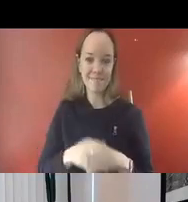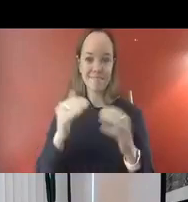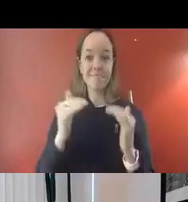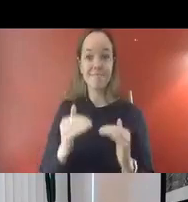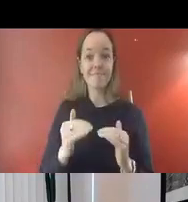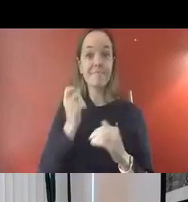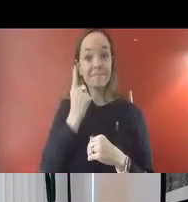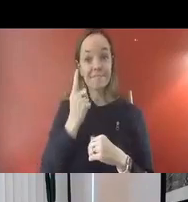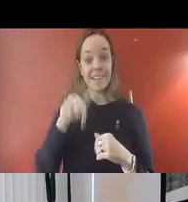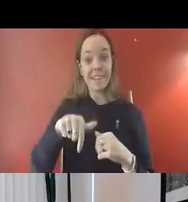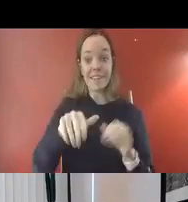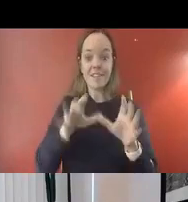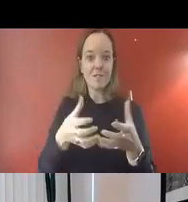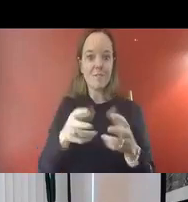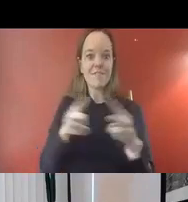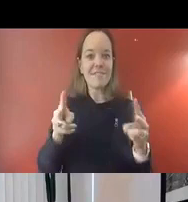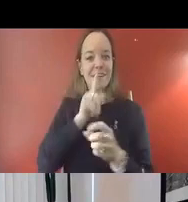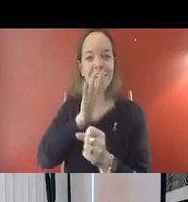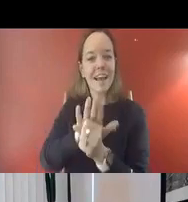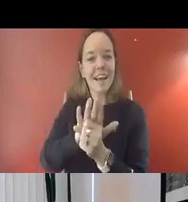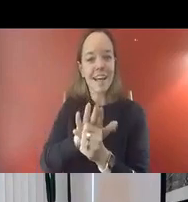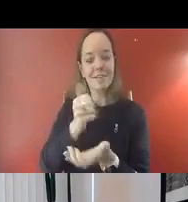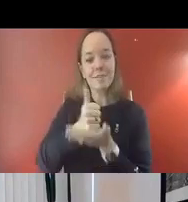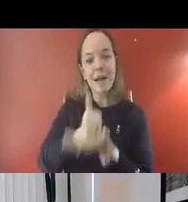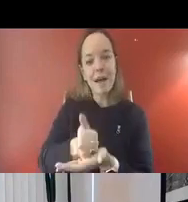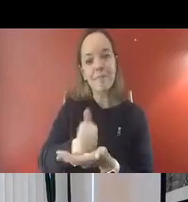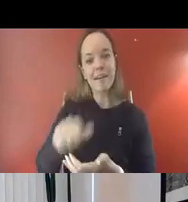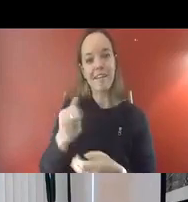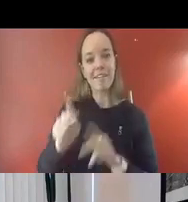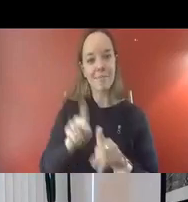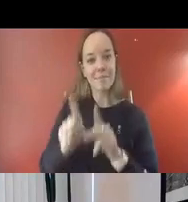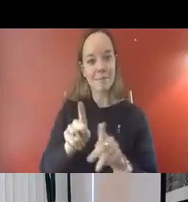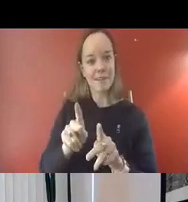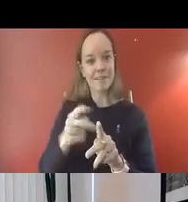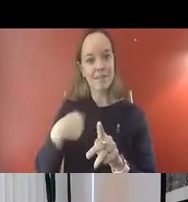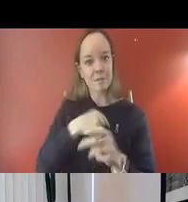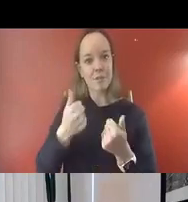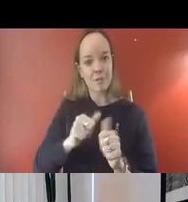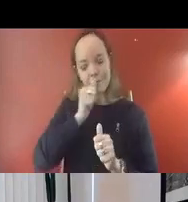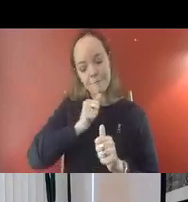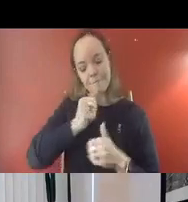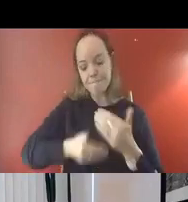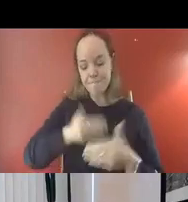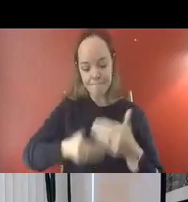taking care of others, right, so we're to be a crew that's pretty dedicated to pushing ourselves forward and we also taking care of others, right, so we're might be prone to have a lot of should pushing ourselves forward and we also